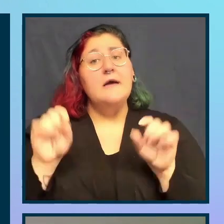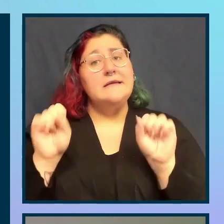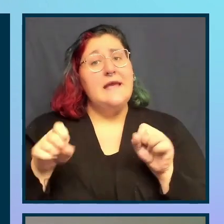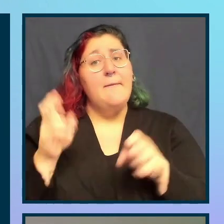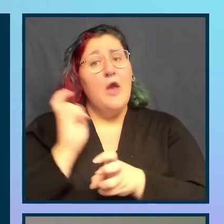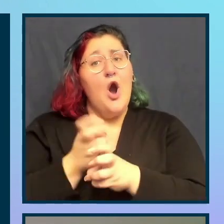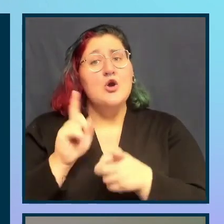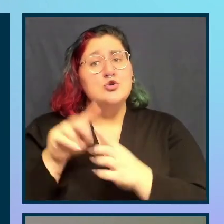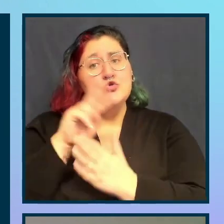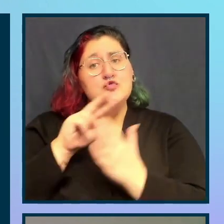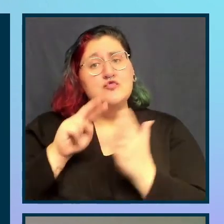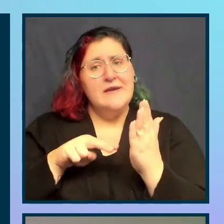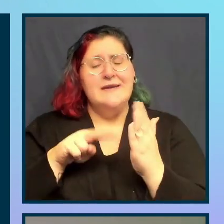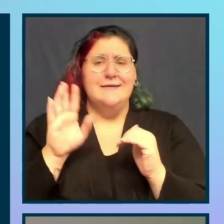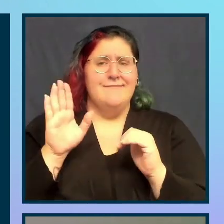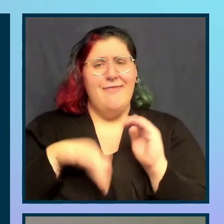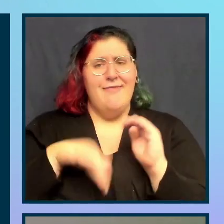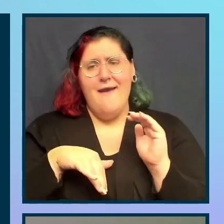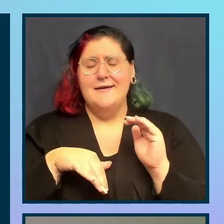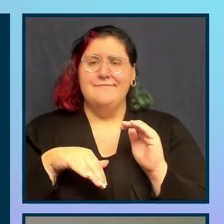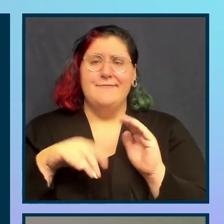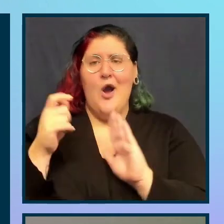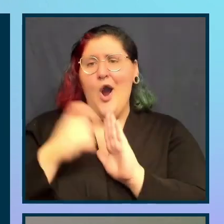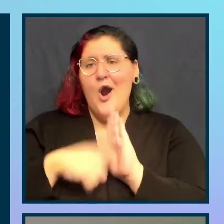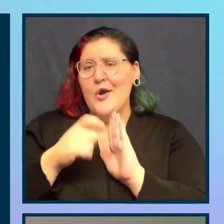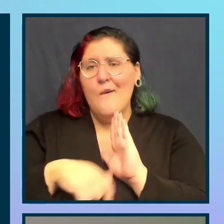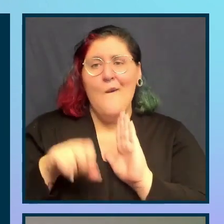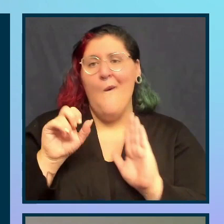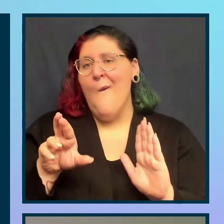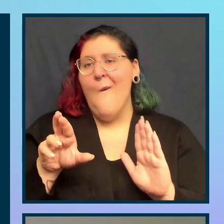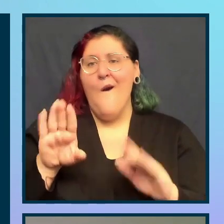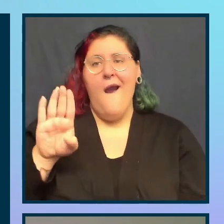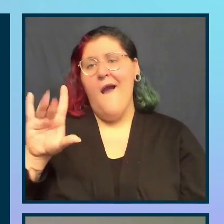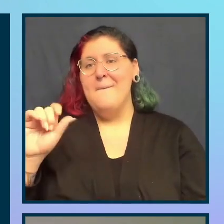blog posts and articles, which is to say that if you are kind of just waiting